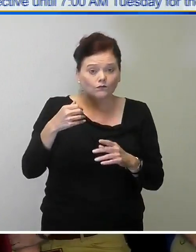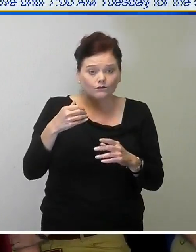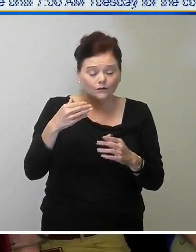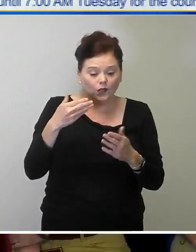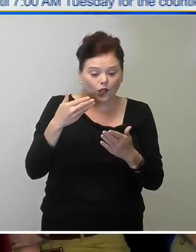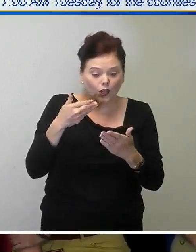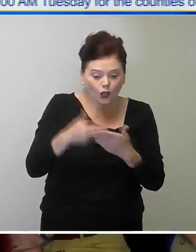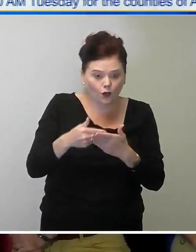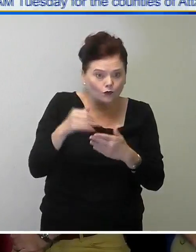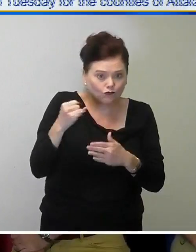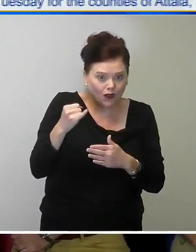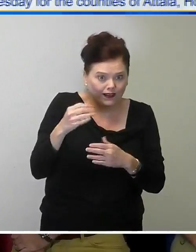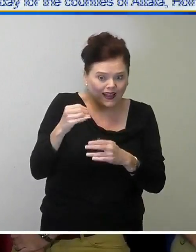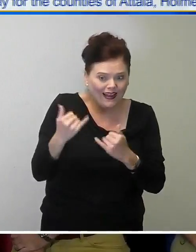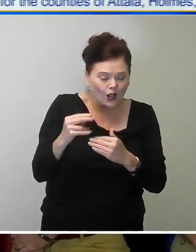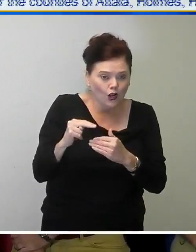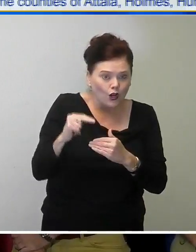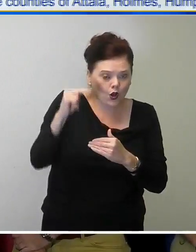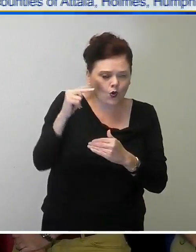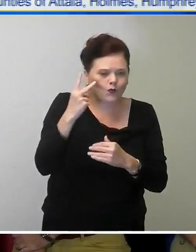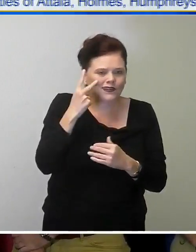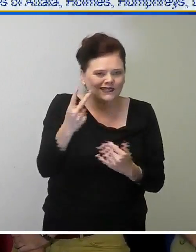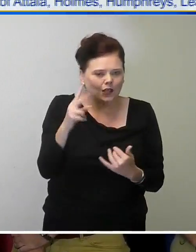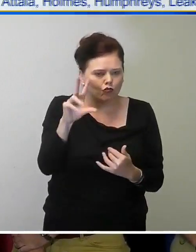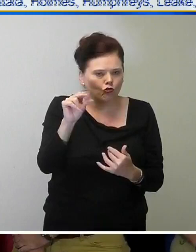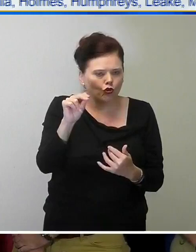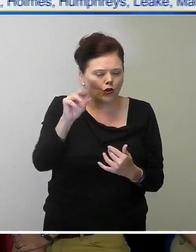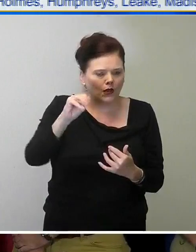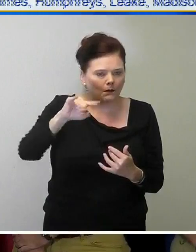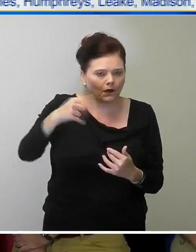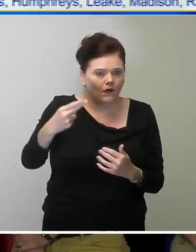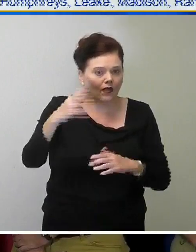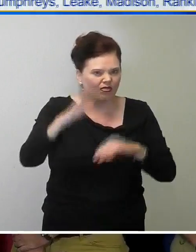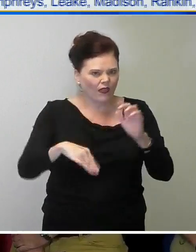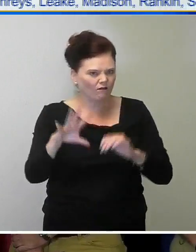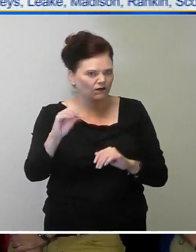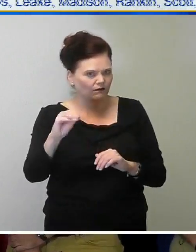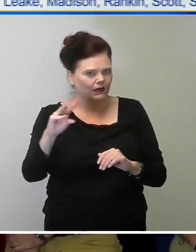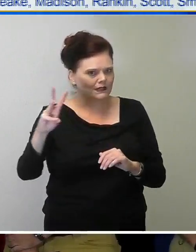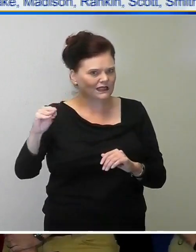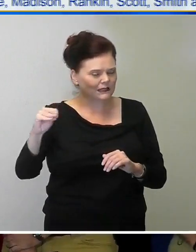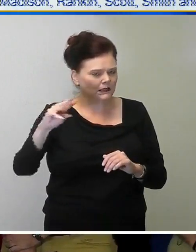AND CERTAINLY WE HAVE SEEN THAT AS IT'S GOTTEN TO THE JACKSON METRO AREA AND NORTH.